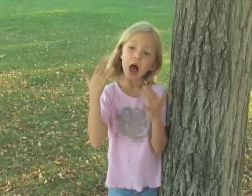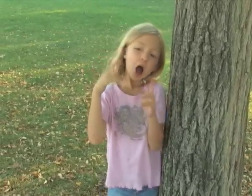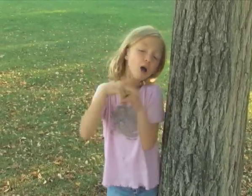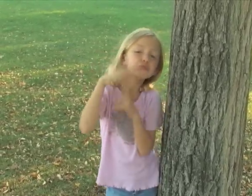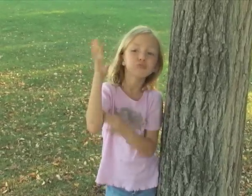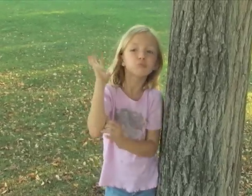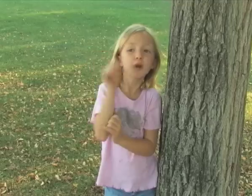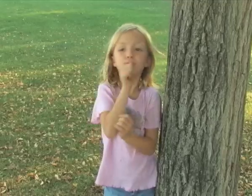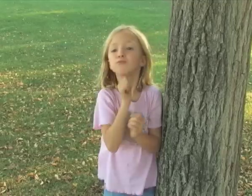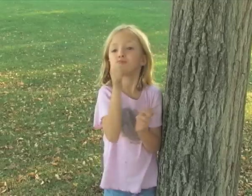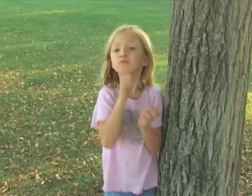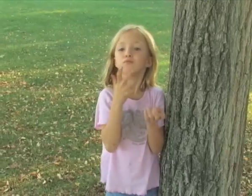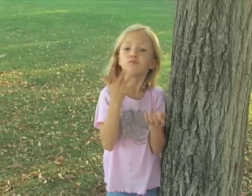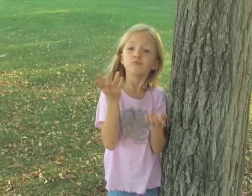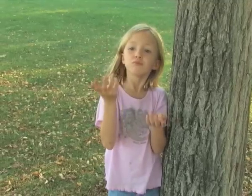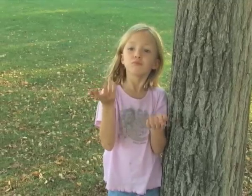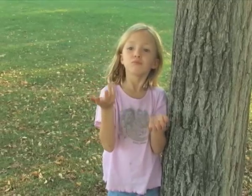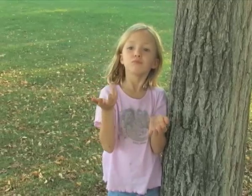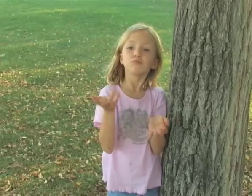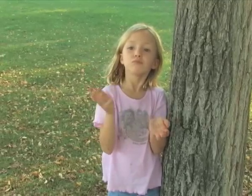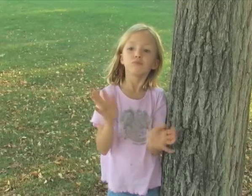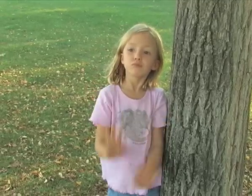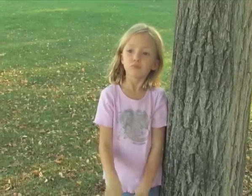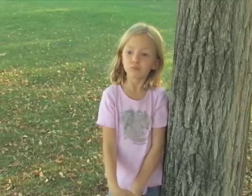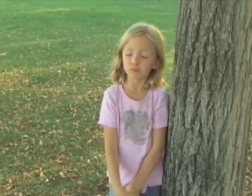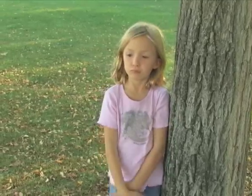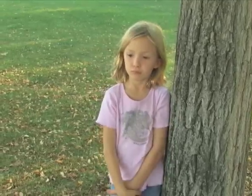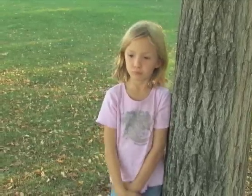I TRY TO BE PATIENT.